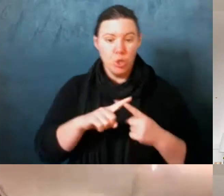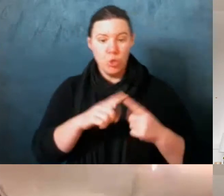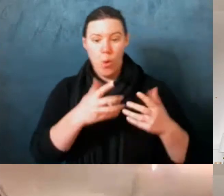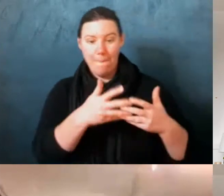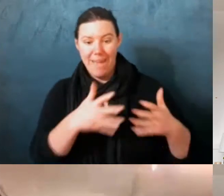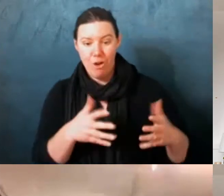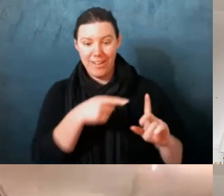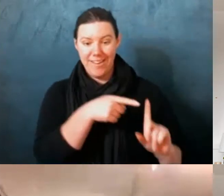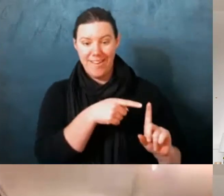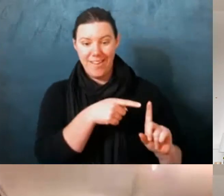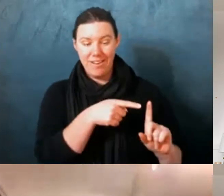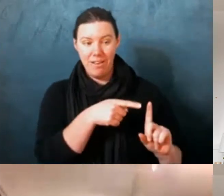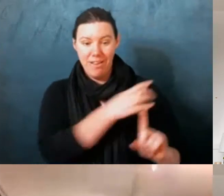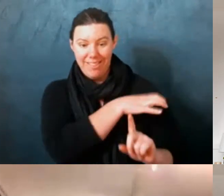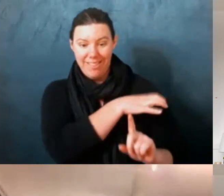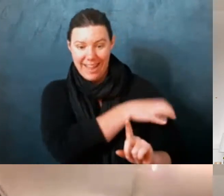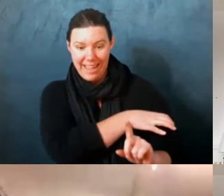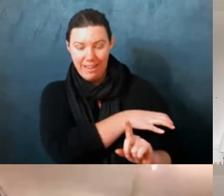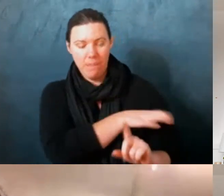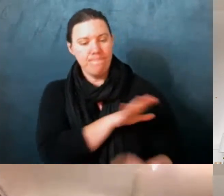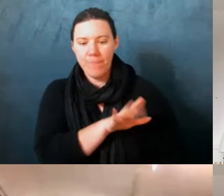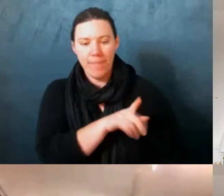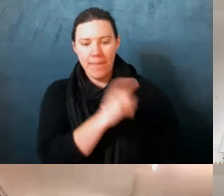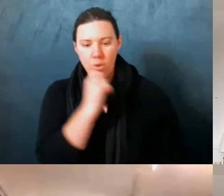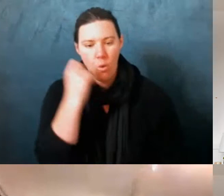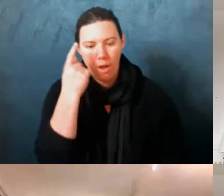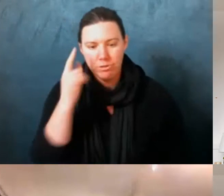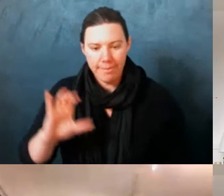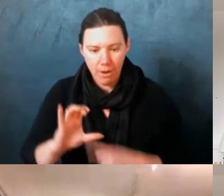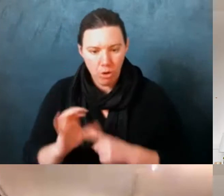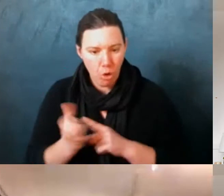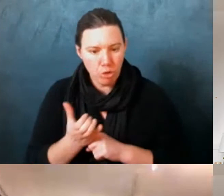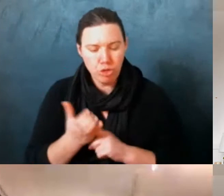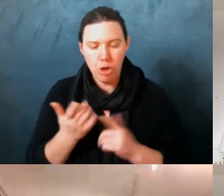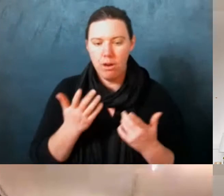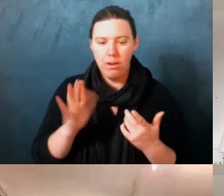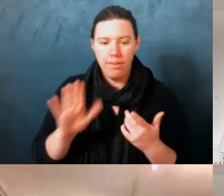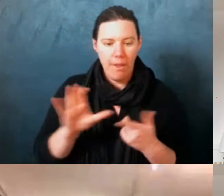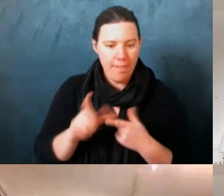They don't, and that we feel deteriorated in the treatment goal and treatment plan for the client.